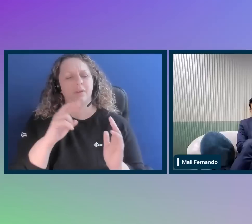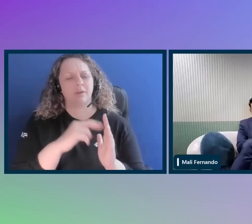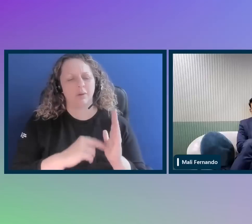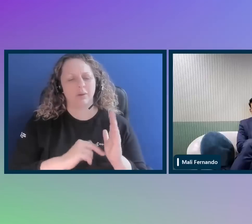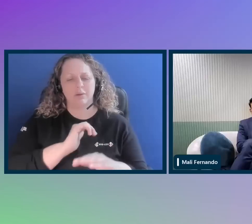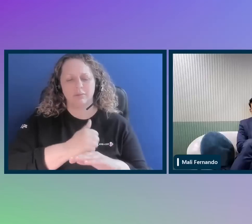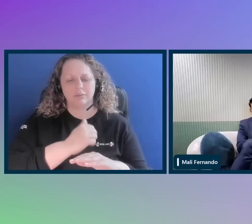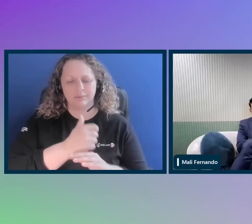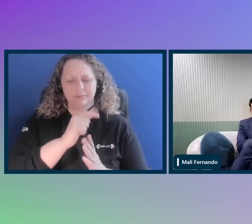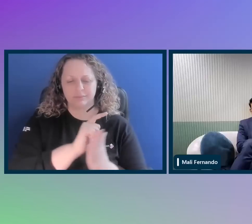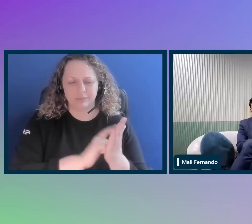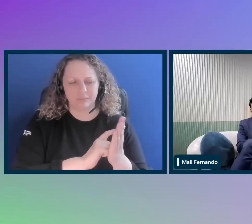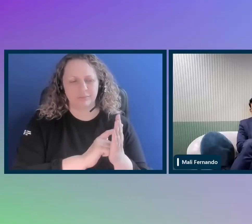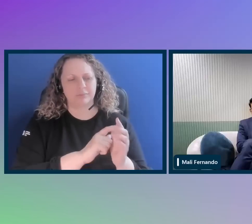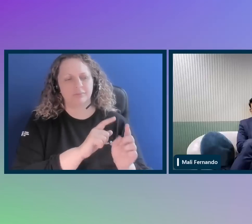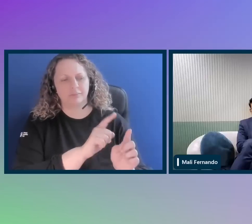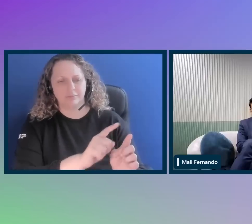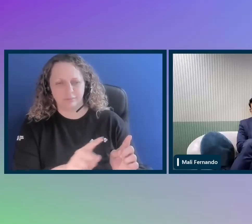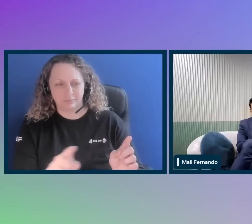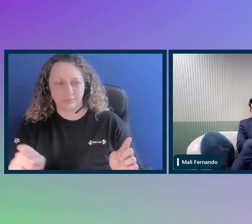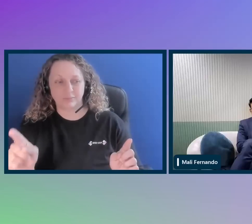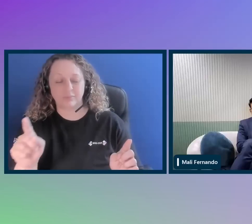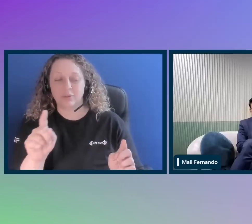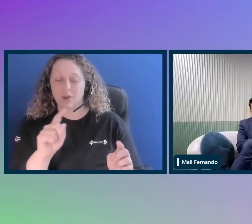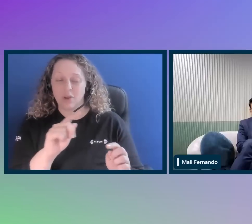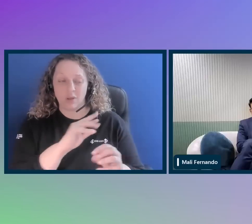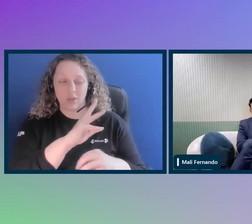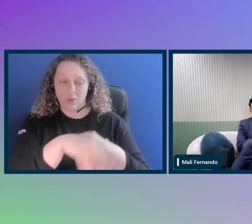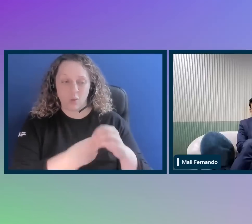starting to look at digital accessibility as an imperative,